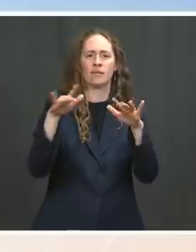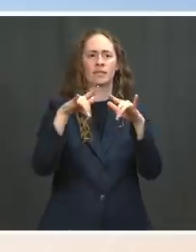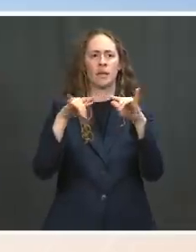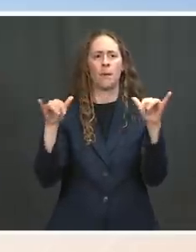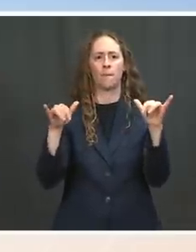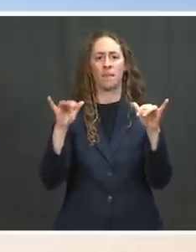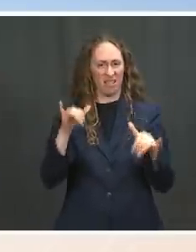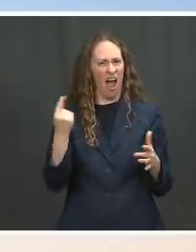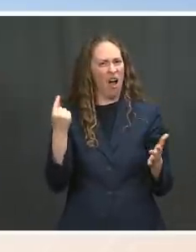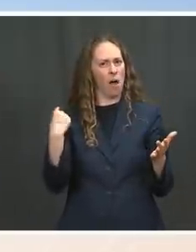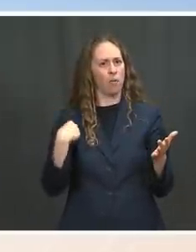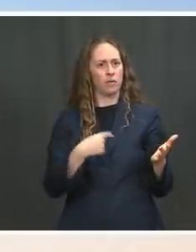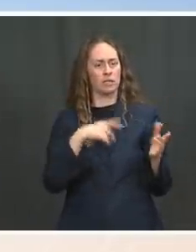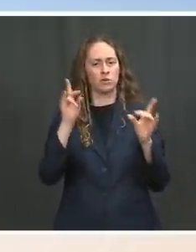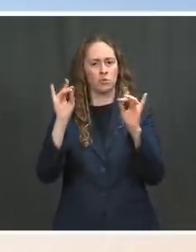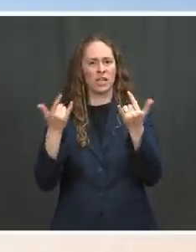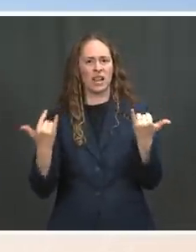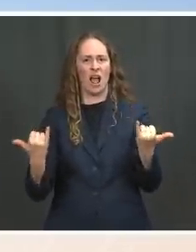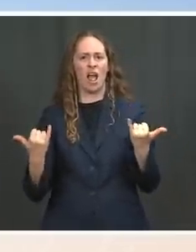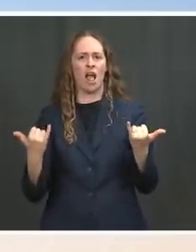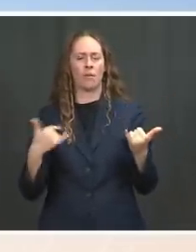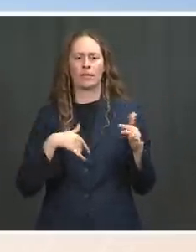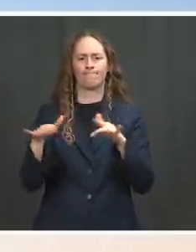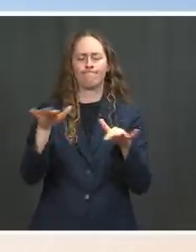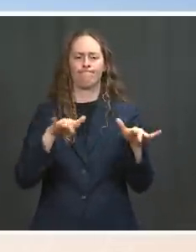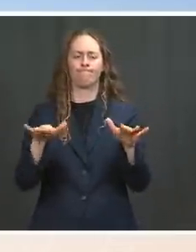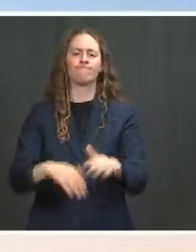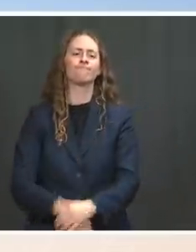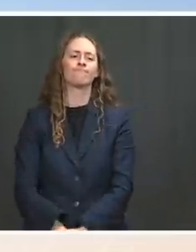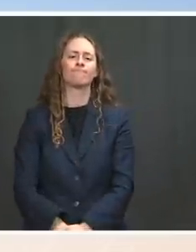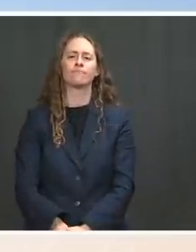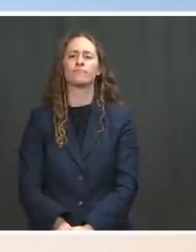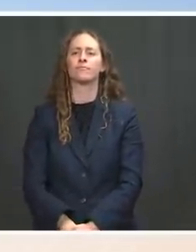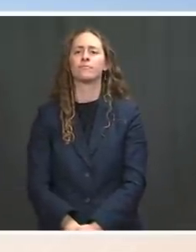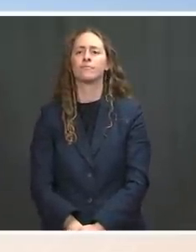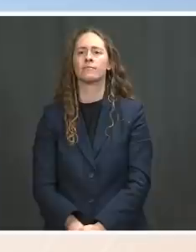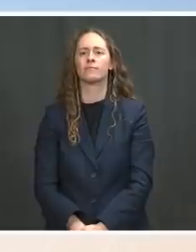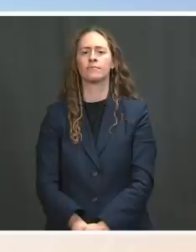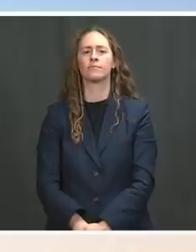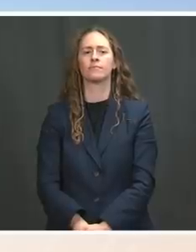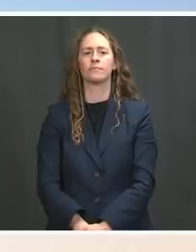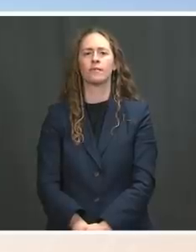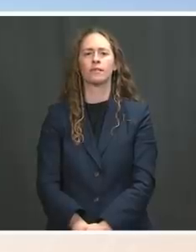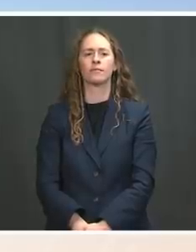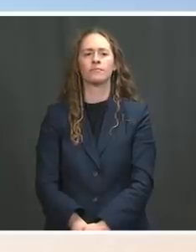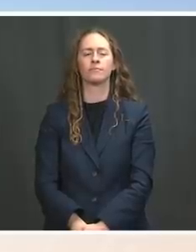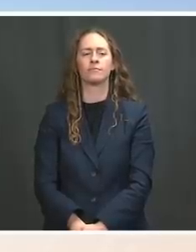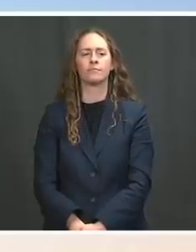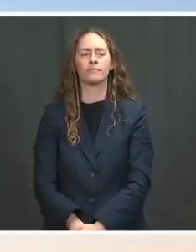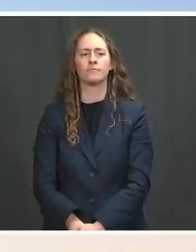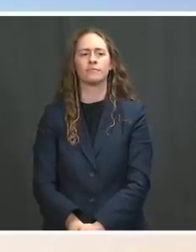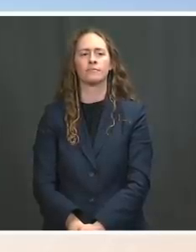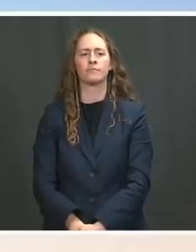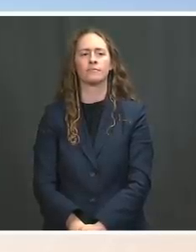The Press: Thanks, Jen. I just wanted to follow up on what you said about the President nominating an ambassador to Israel in the coming weeks. Ms. Psaki: Mm-hmm.